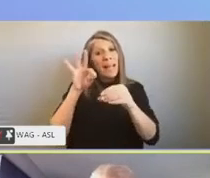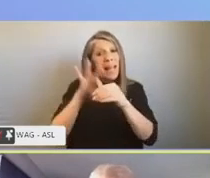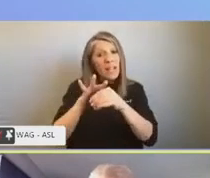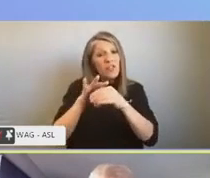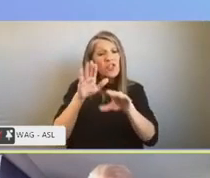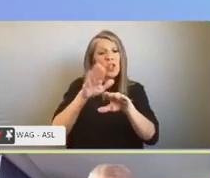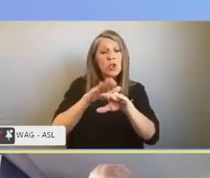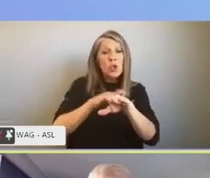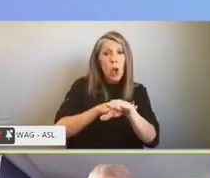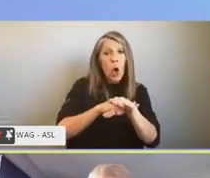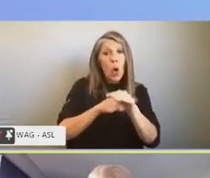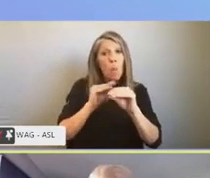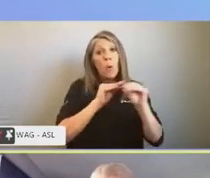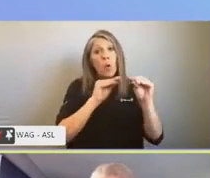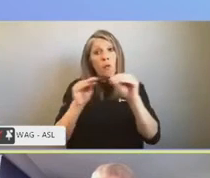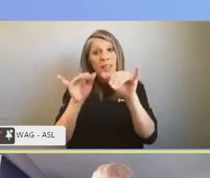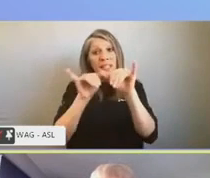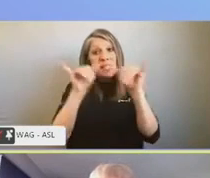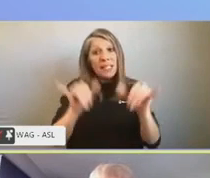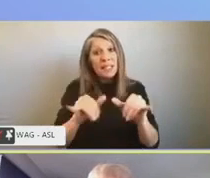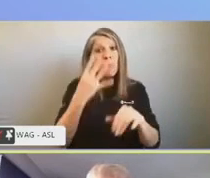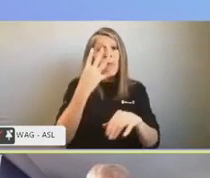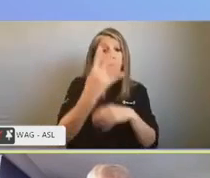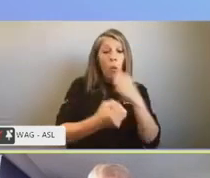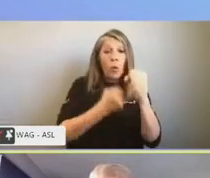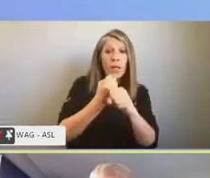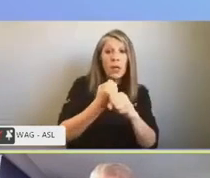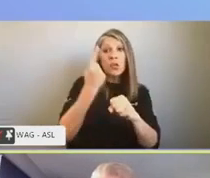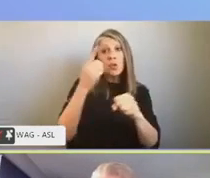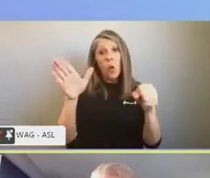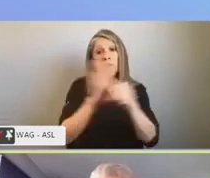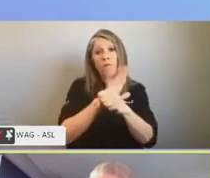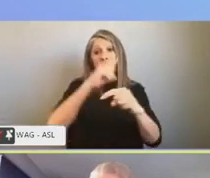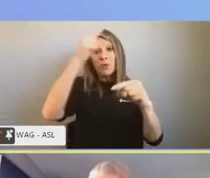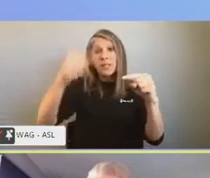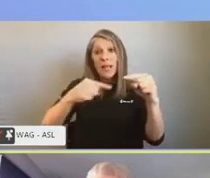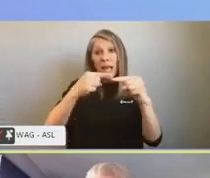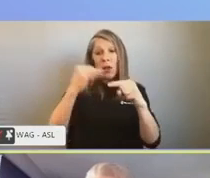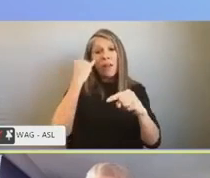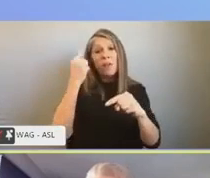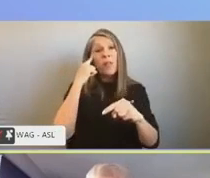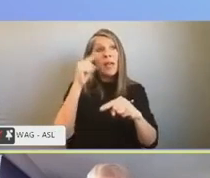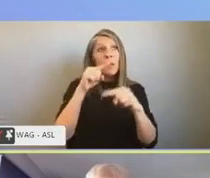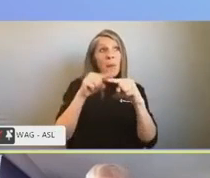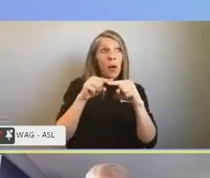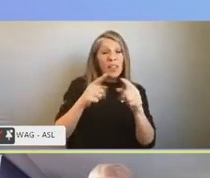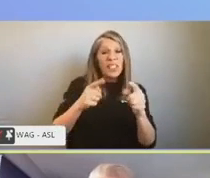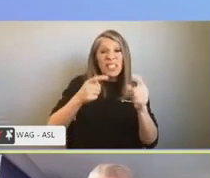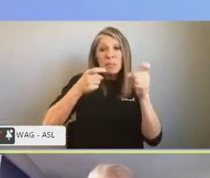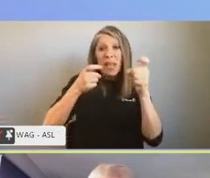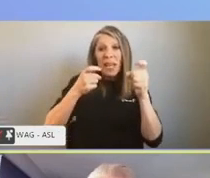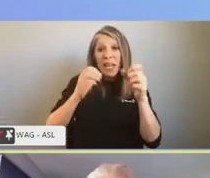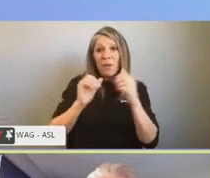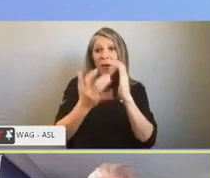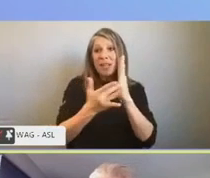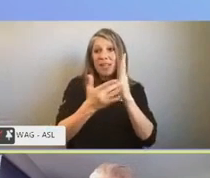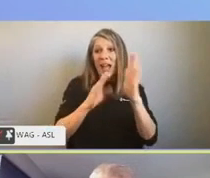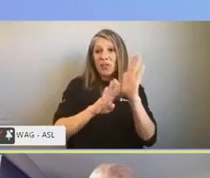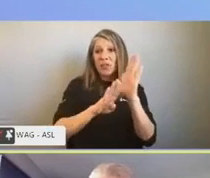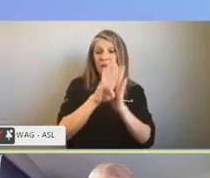aren't -- 2 elections. The short answer to that is that they are getting there, but elections is a slow moving